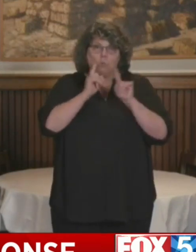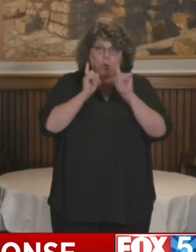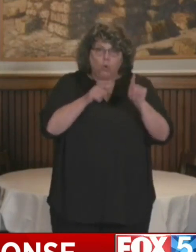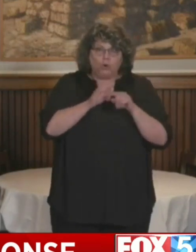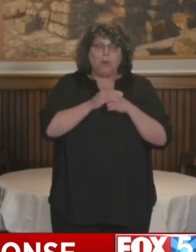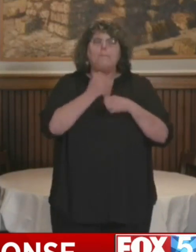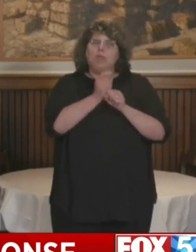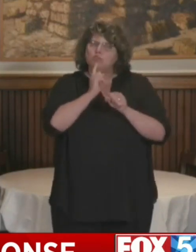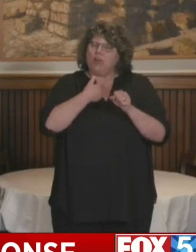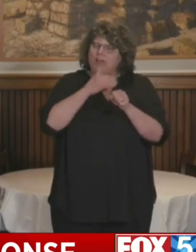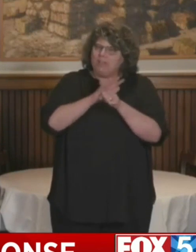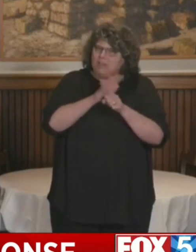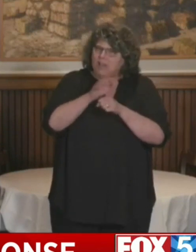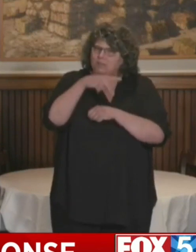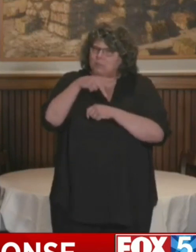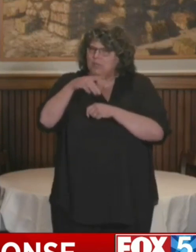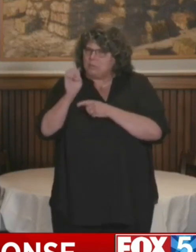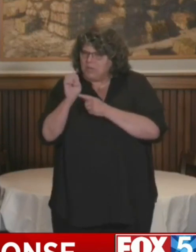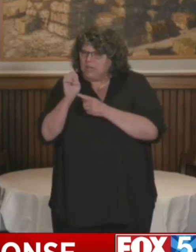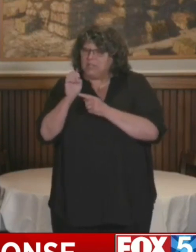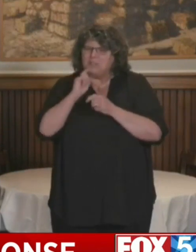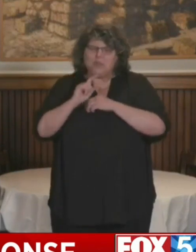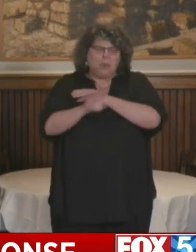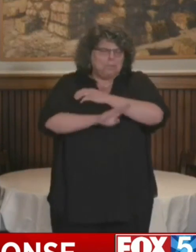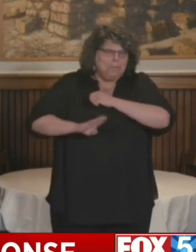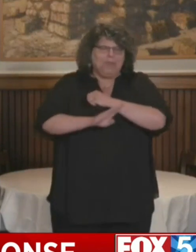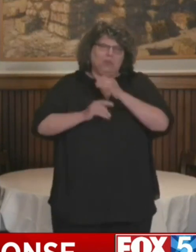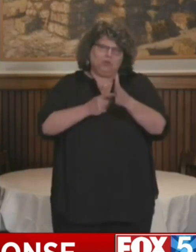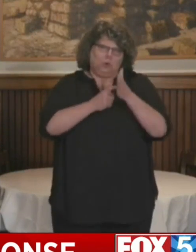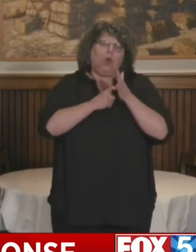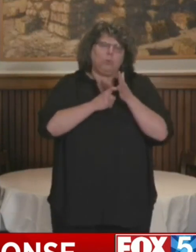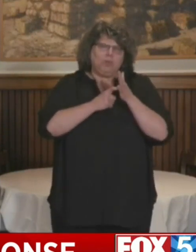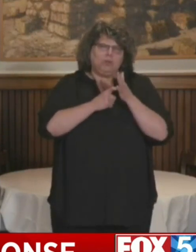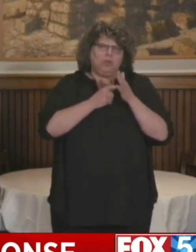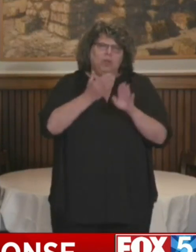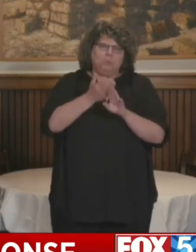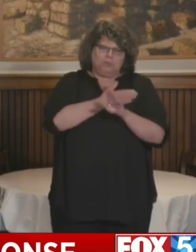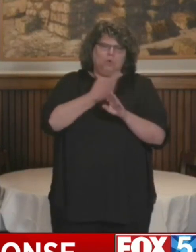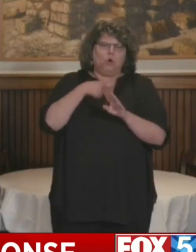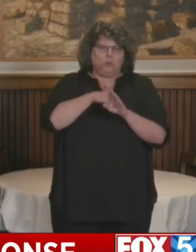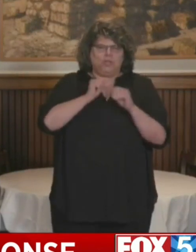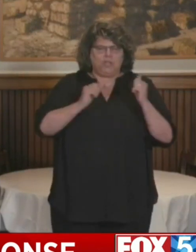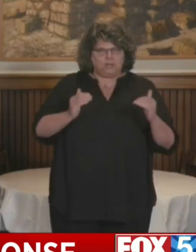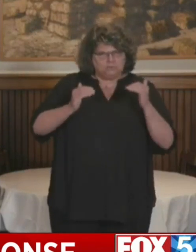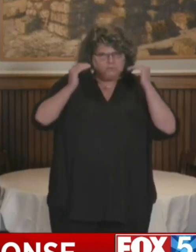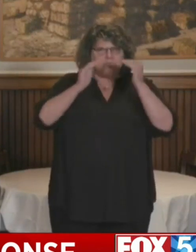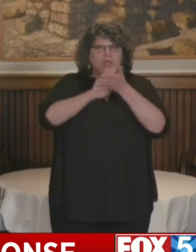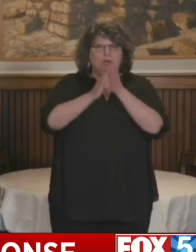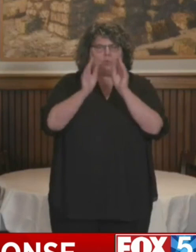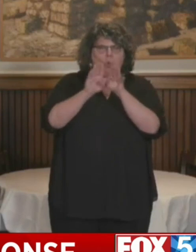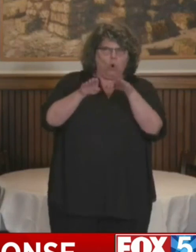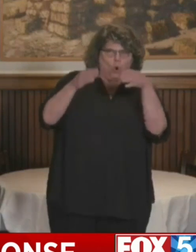SECTORS OF OUR ECONOMY SO AS WE MOVE TO MODIFY OR STAY HOME ORDER HAVING APPROPRIATE